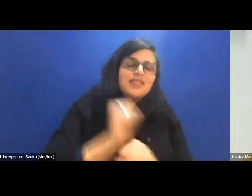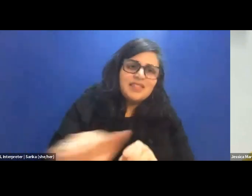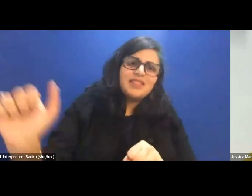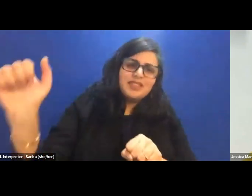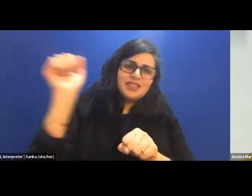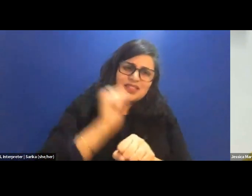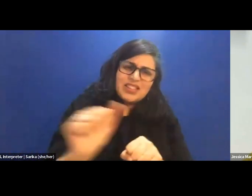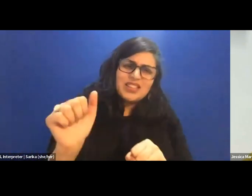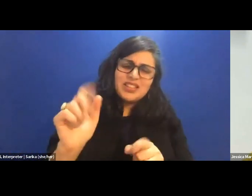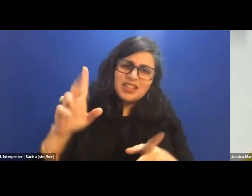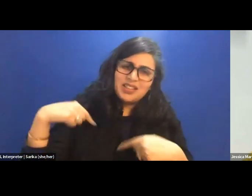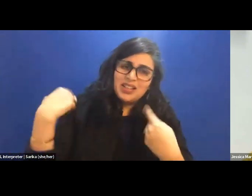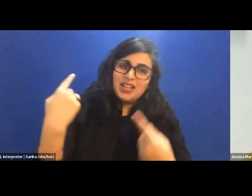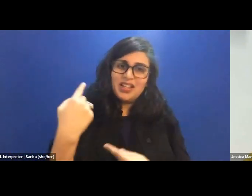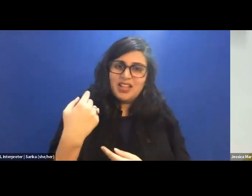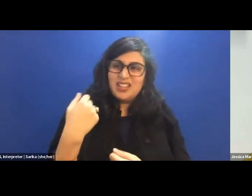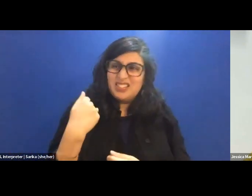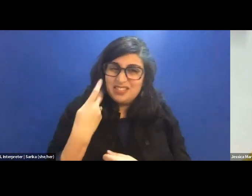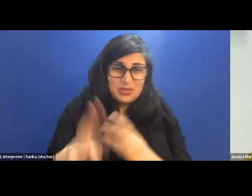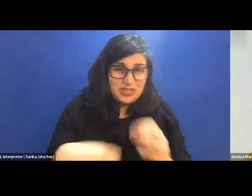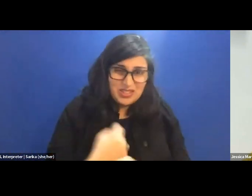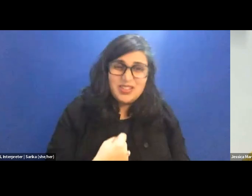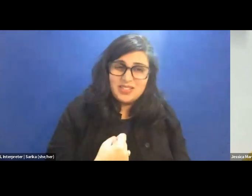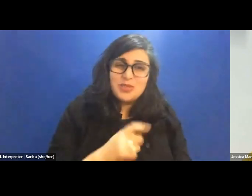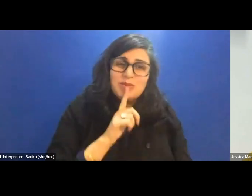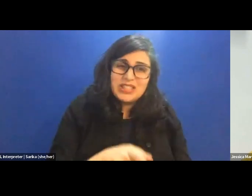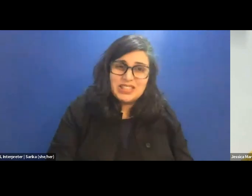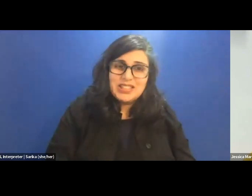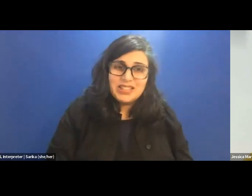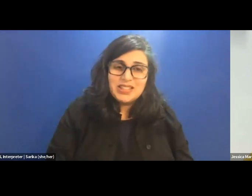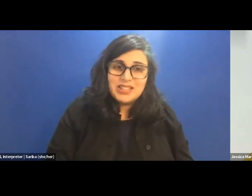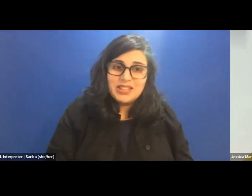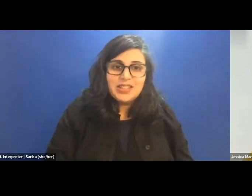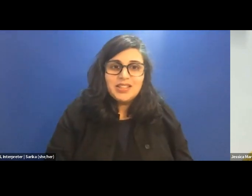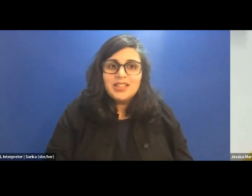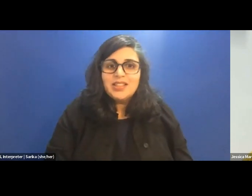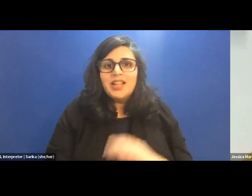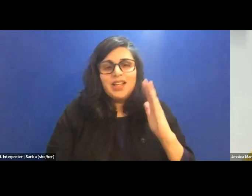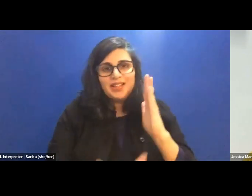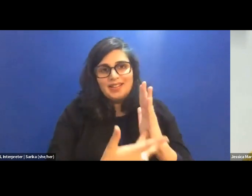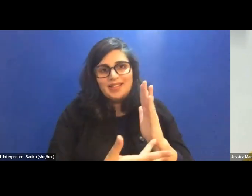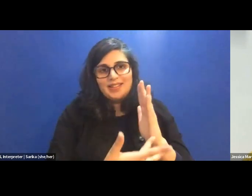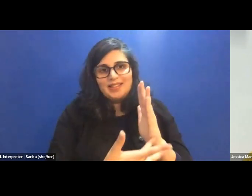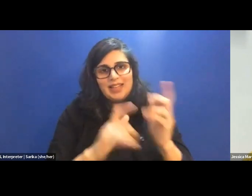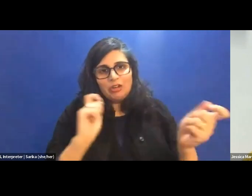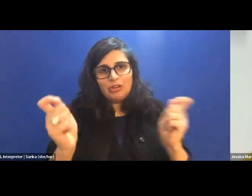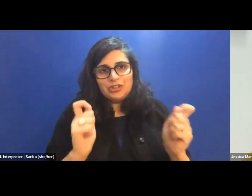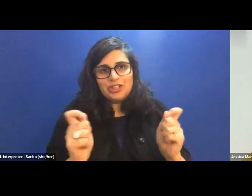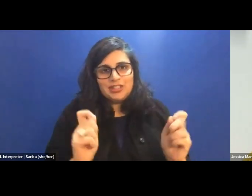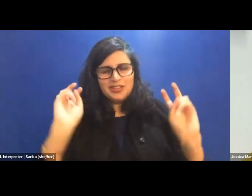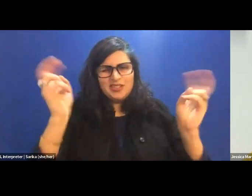thorough explanation about how we cannot roll back on a bill that was worked on so hard over the last